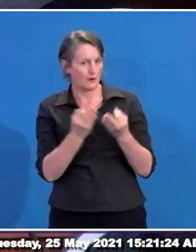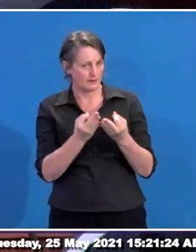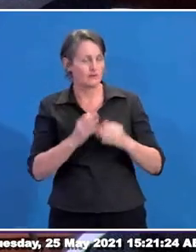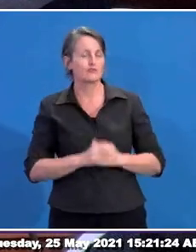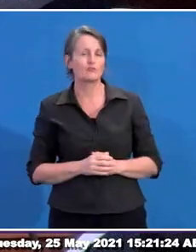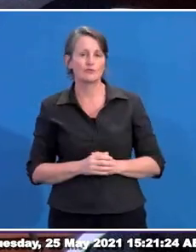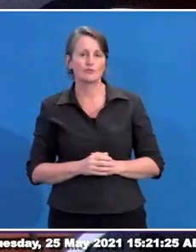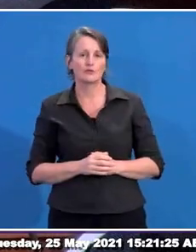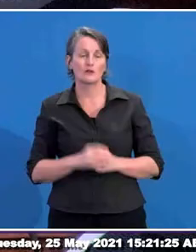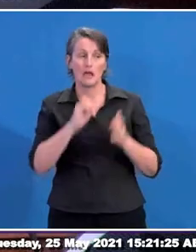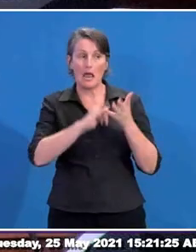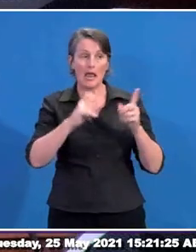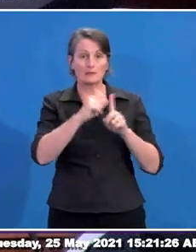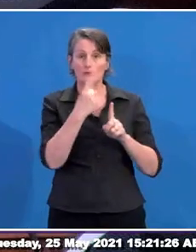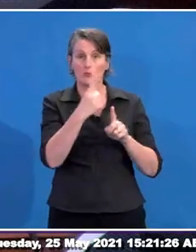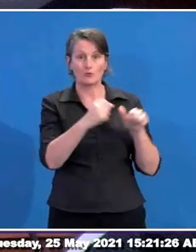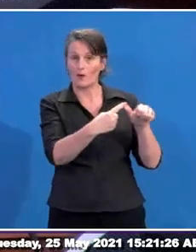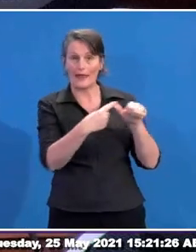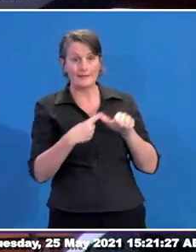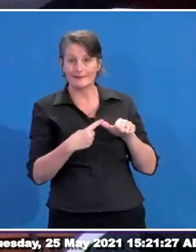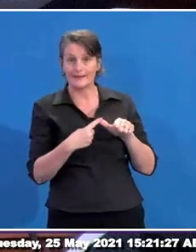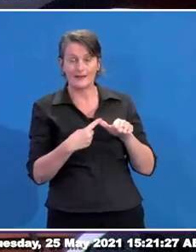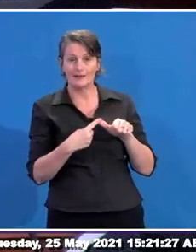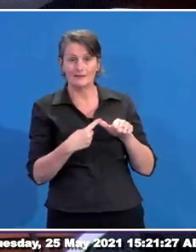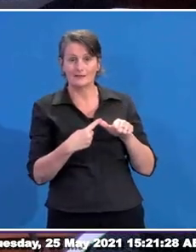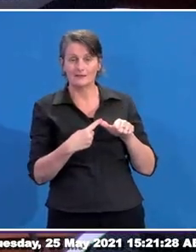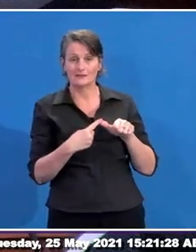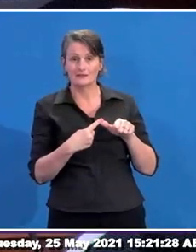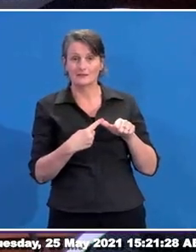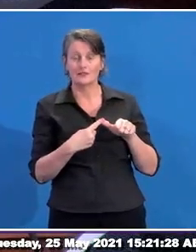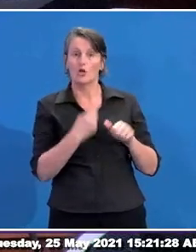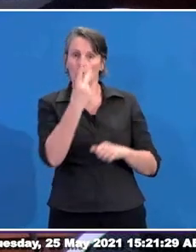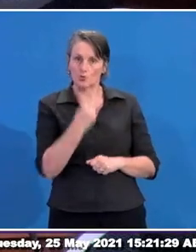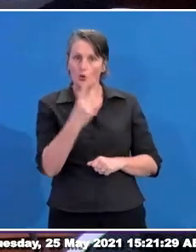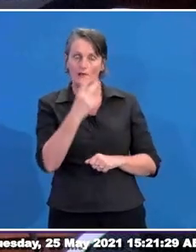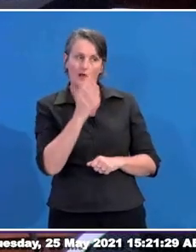He has not responded to this question which has been put to him twice in writing.